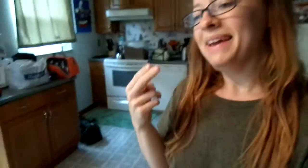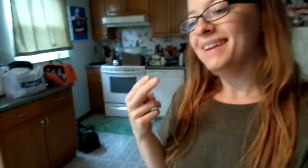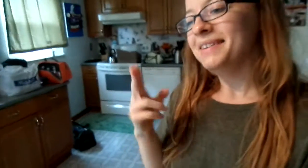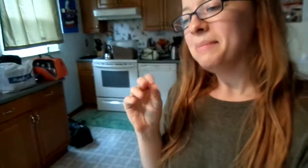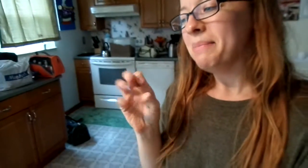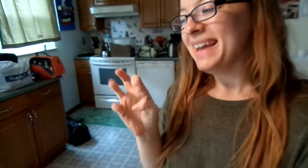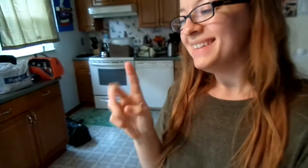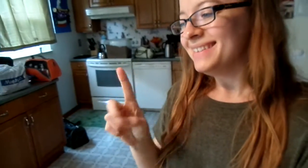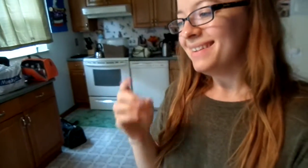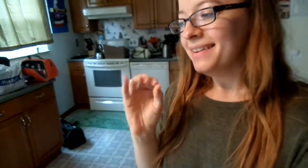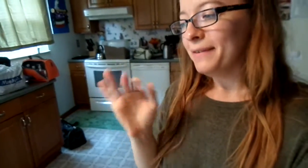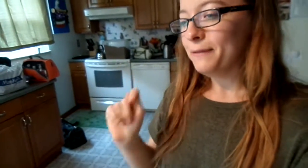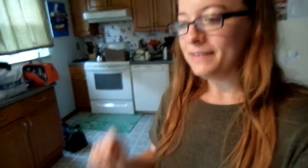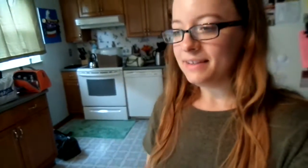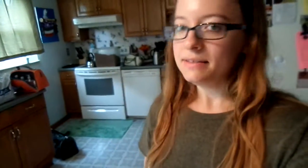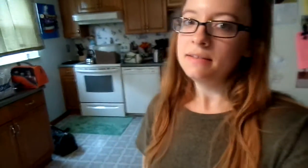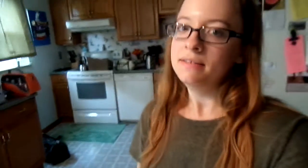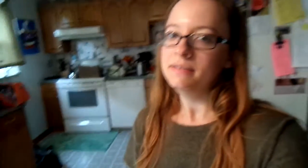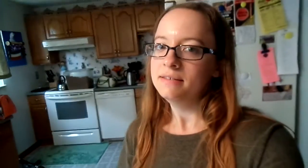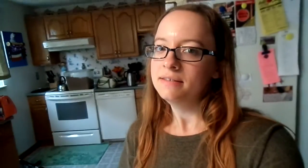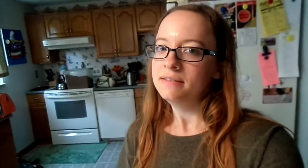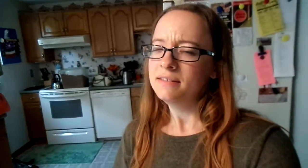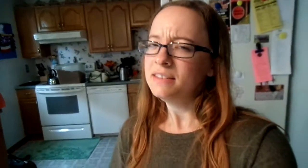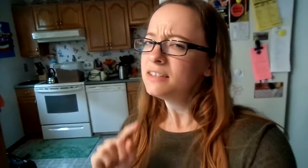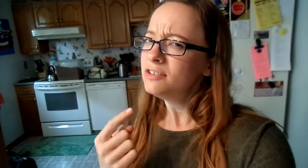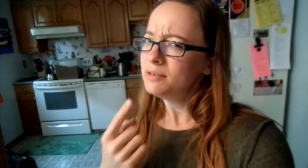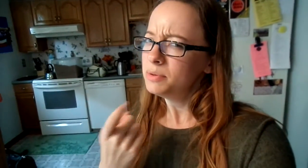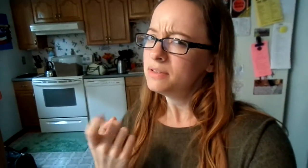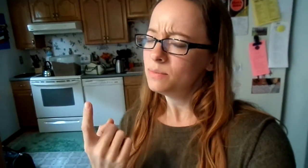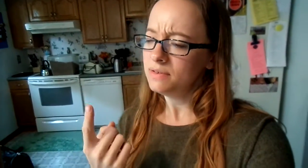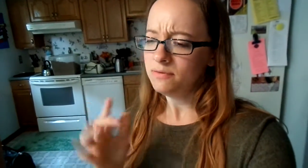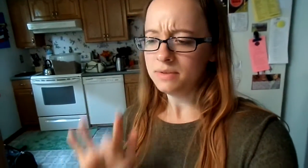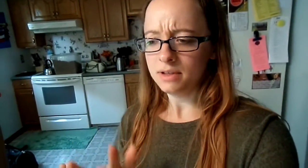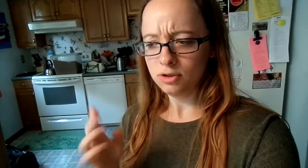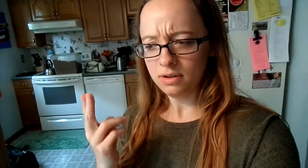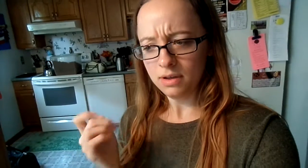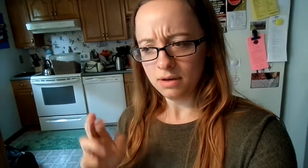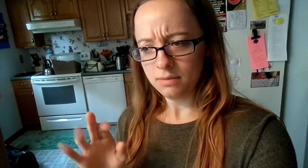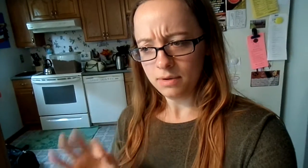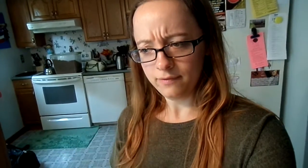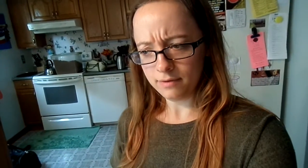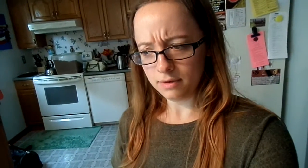have banded feet. It's gonna hurt cause it's touching the hair on my foot.